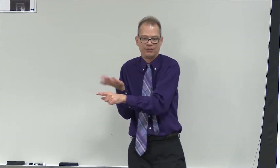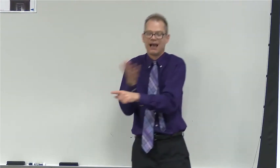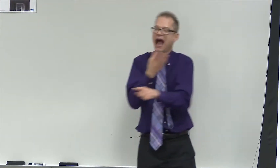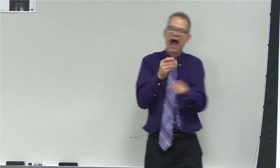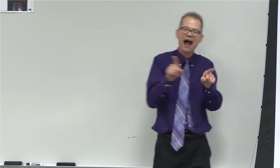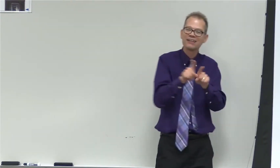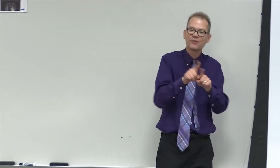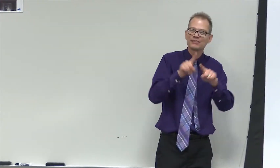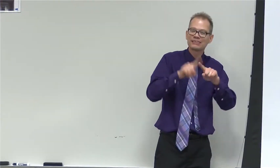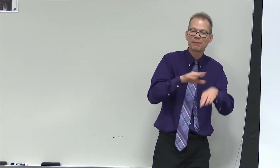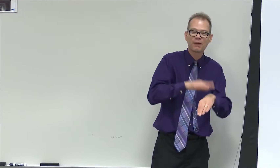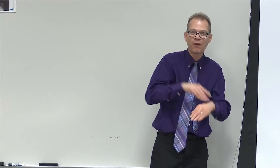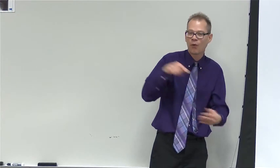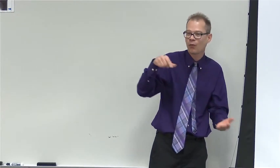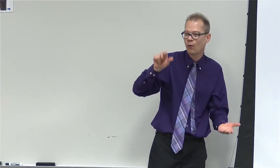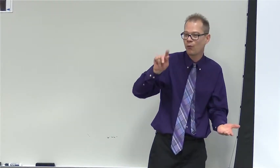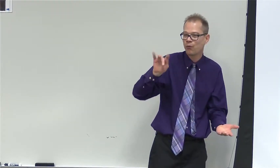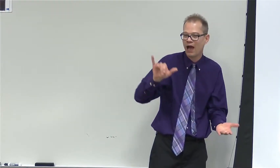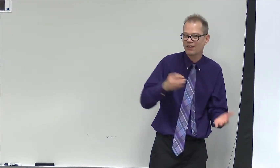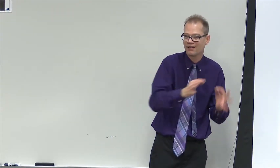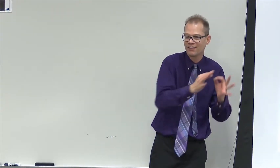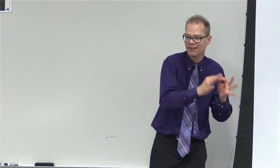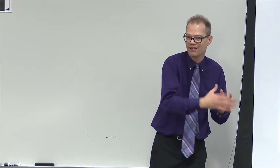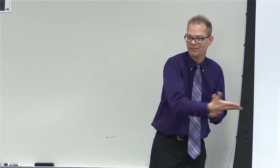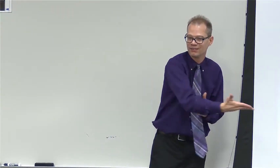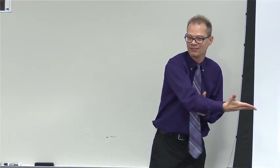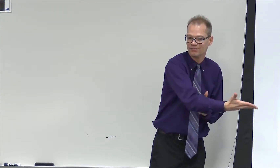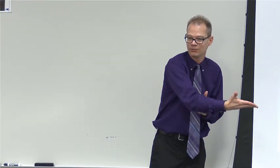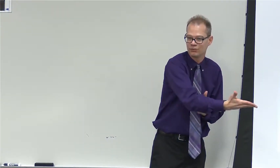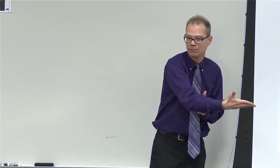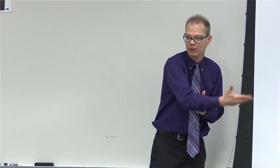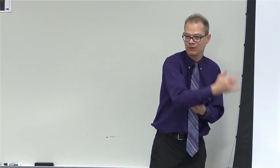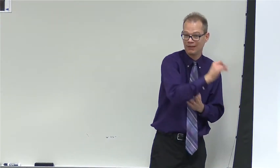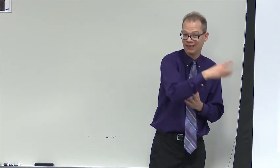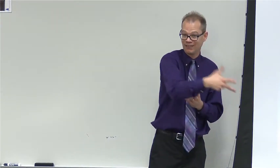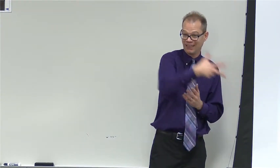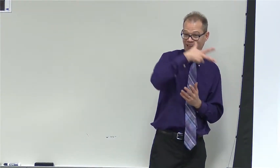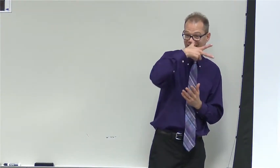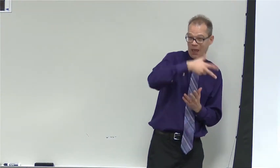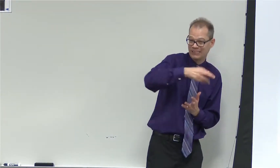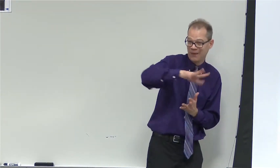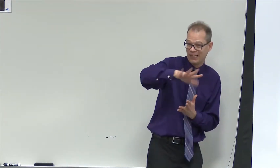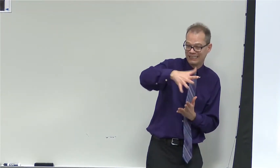But then they would have trouble knowing exactly what I wanted to say or us wording it correctly.